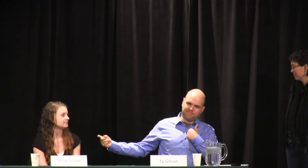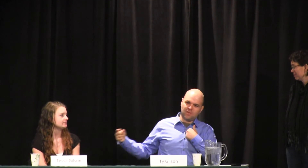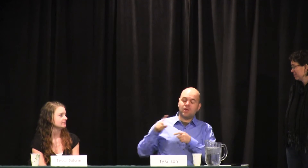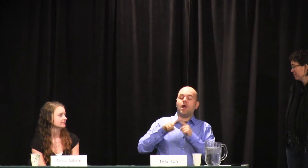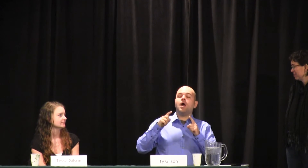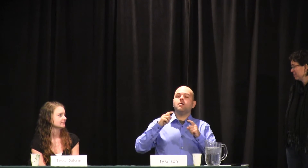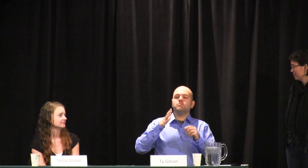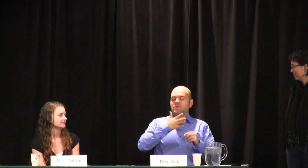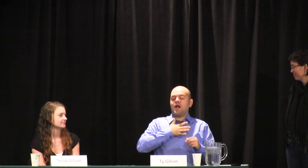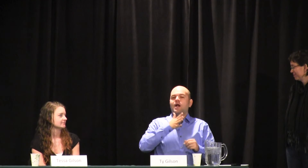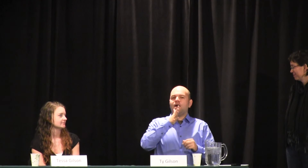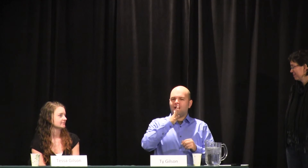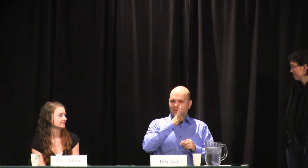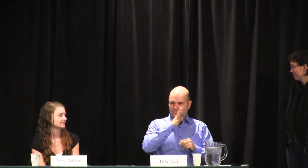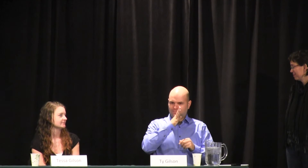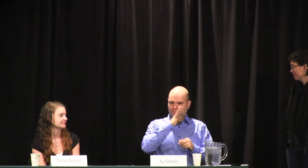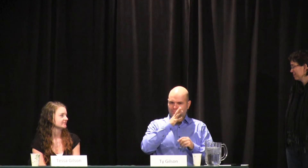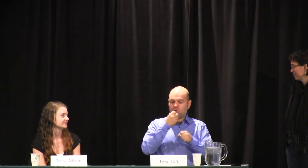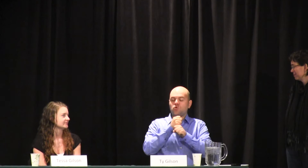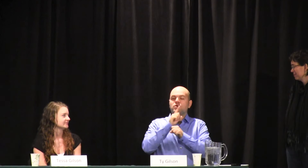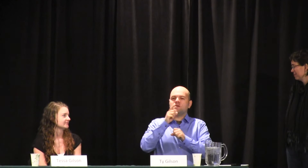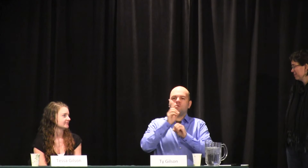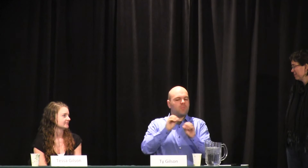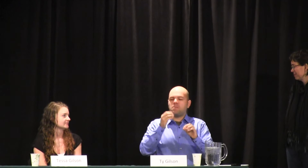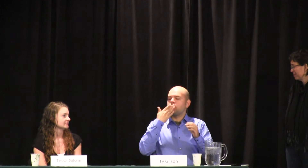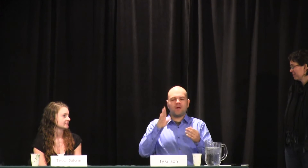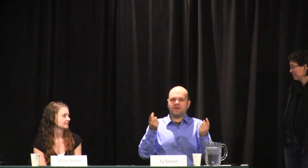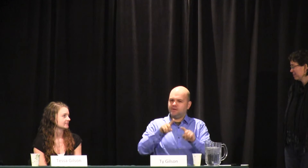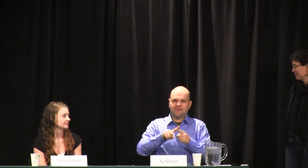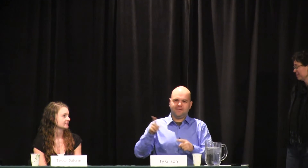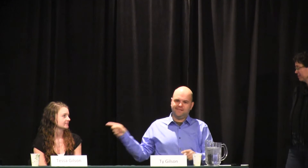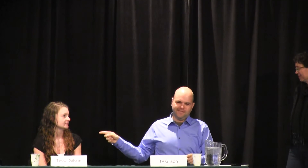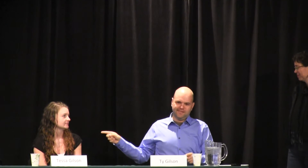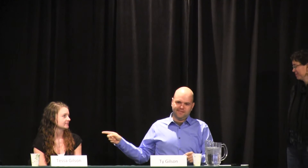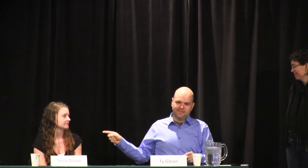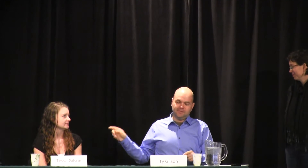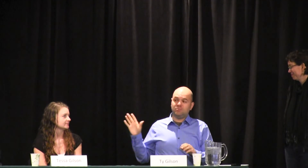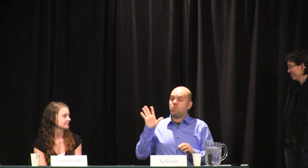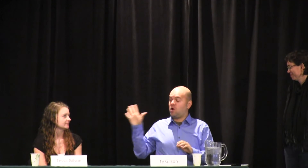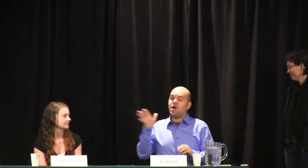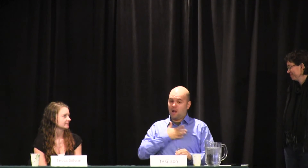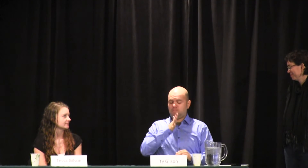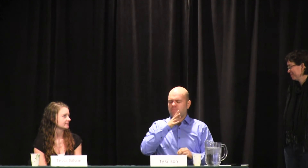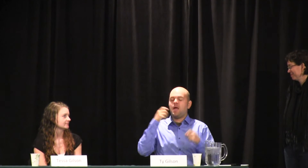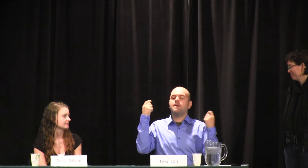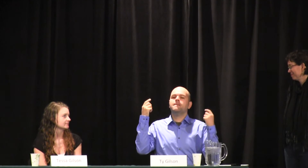so we're separated by eight years, so mom was really good. She was making sure the same thing didn't happen.